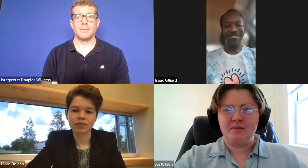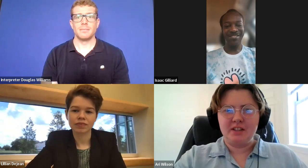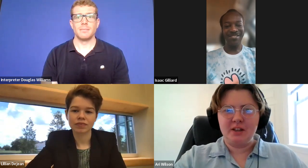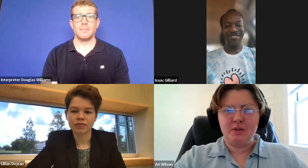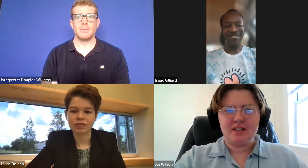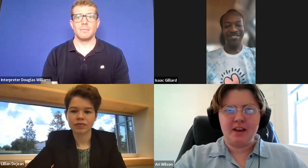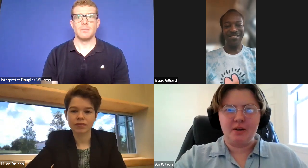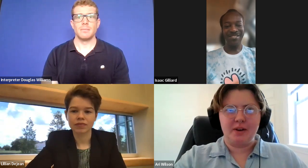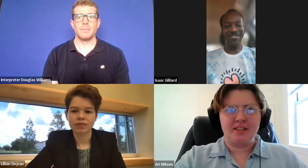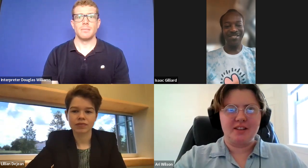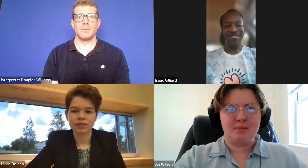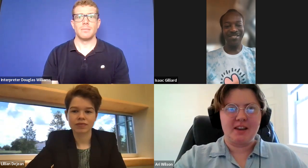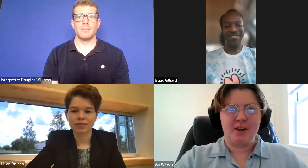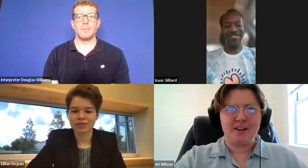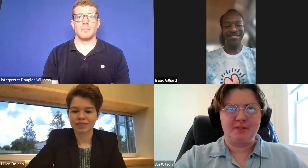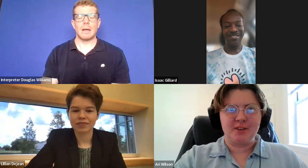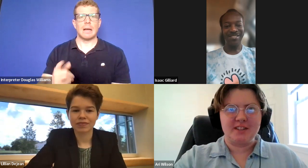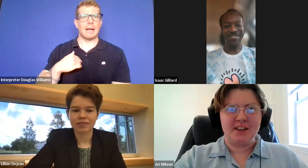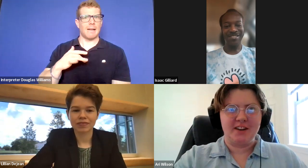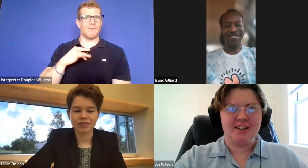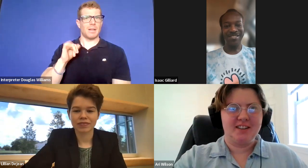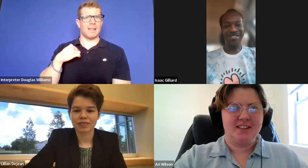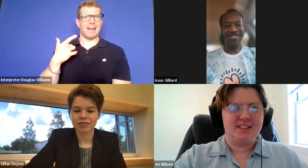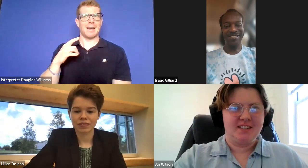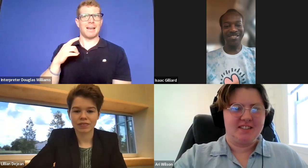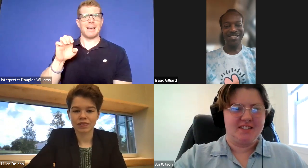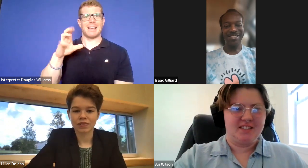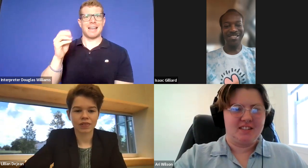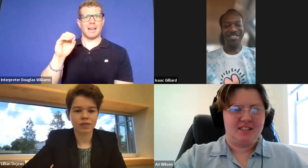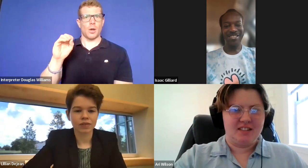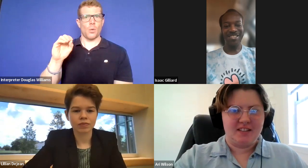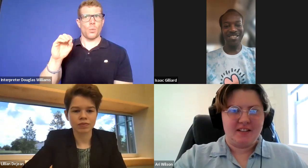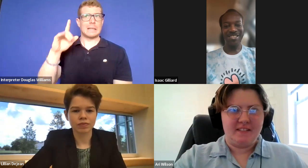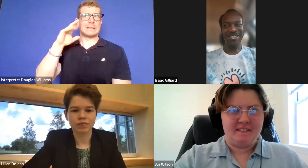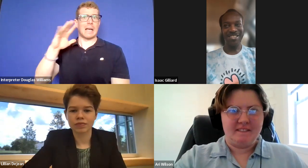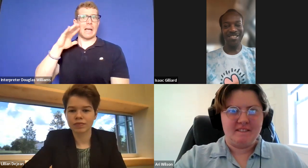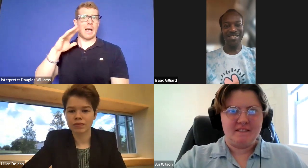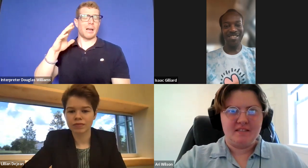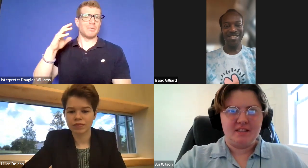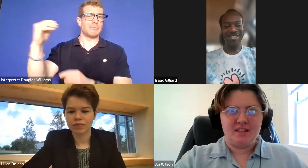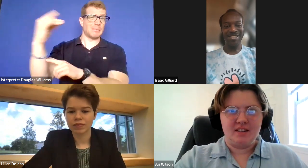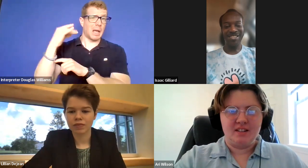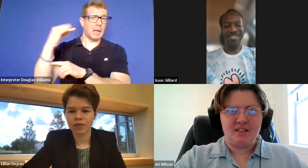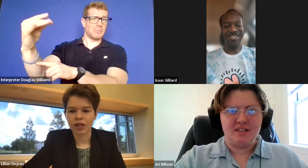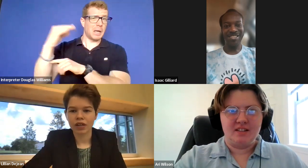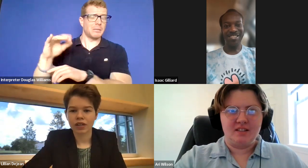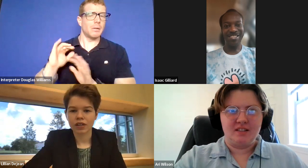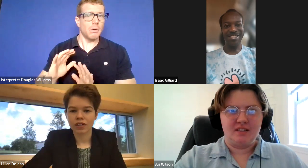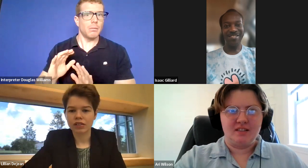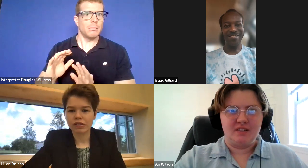Dealing with some echoing that's make it very difficult to hear